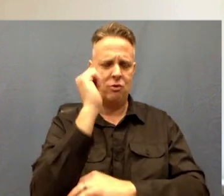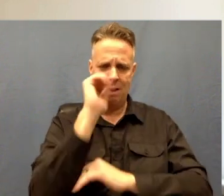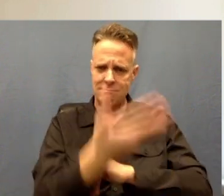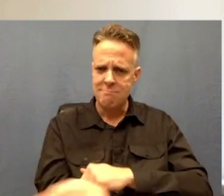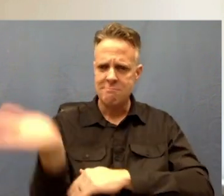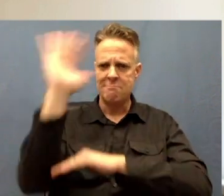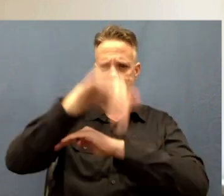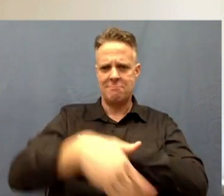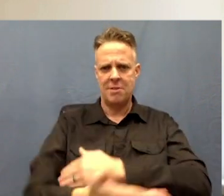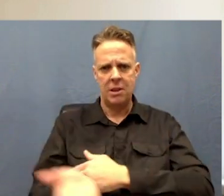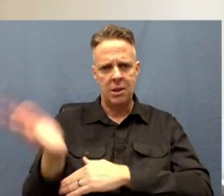TO SERVE THOSE IN NEED DURING THESE VERY CHALLENGING TIMES.